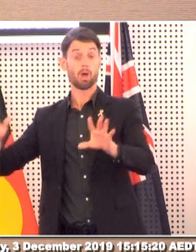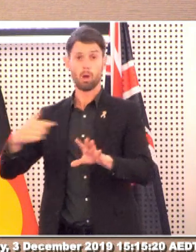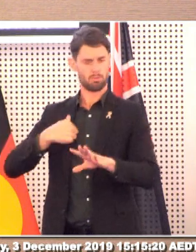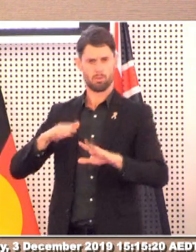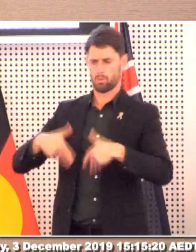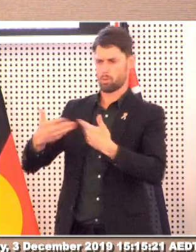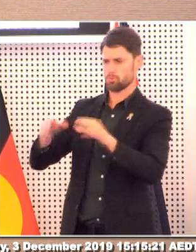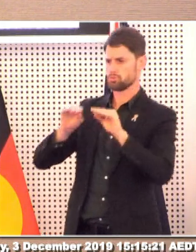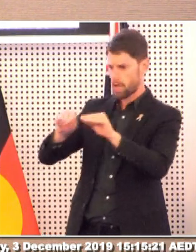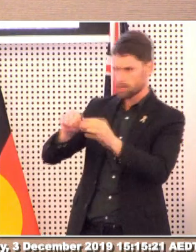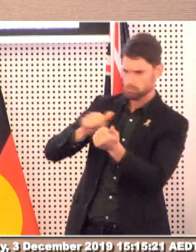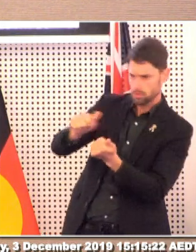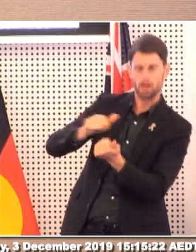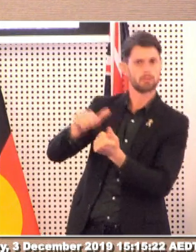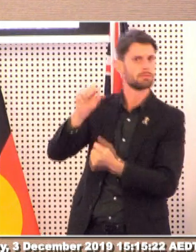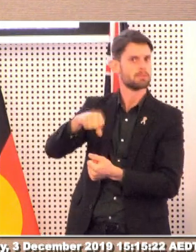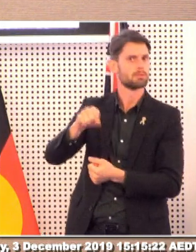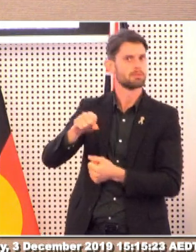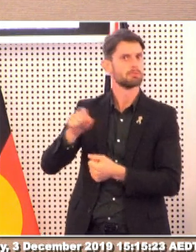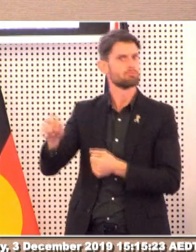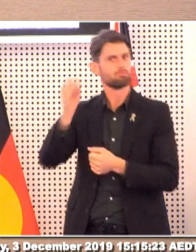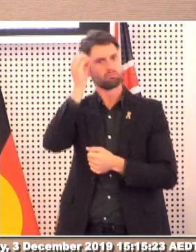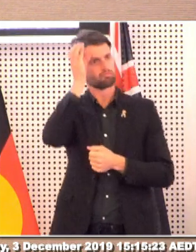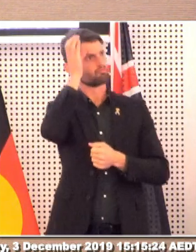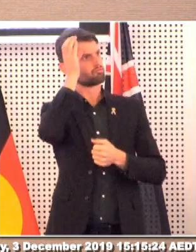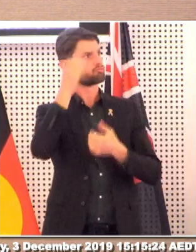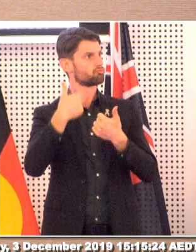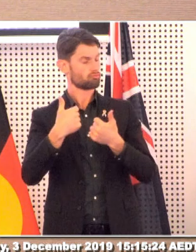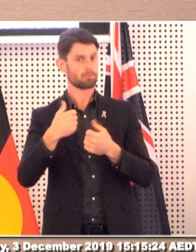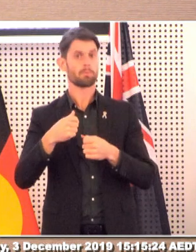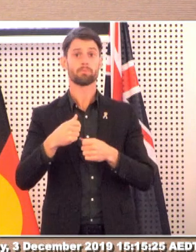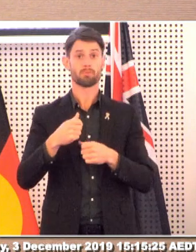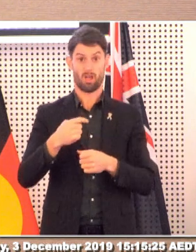And regardless of how long they stay with us I see it as an investment in the social